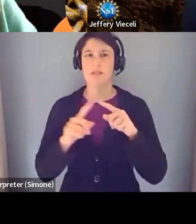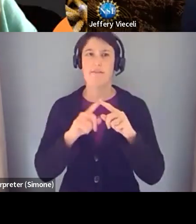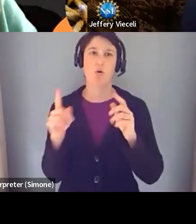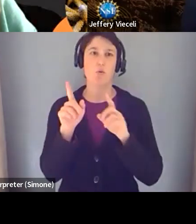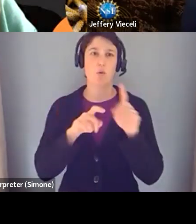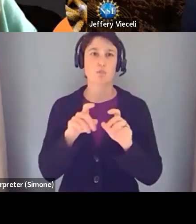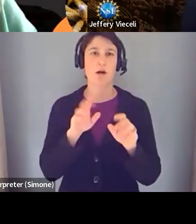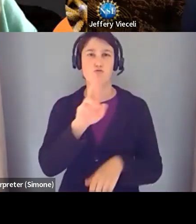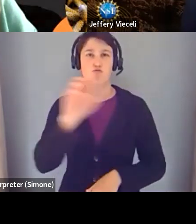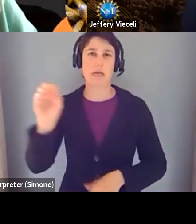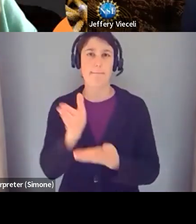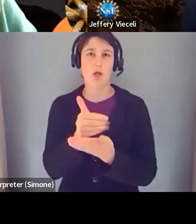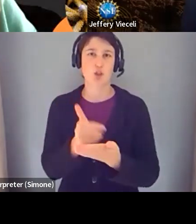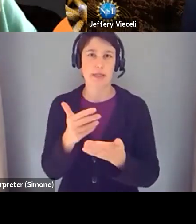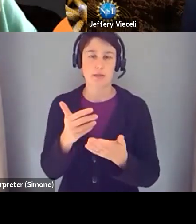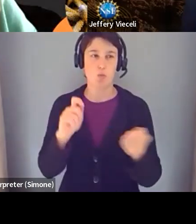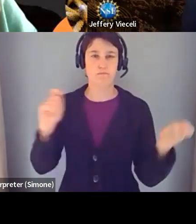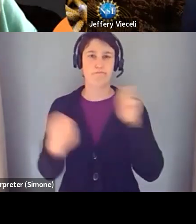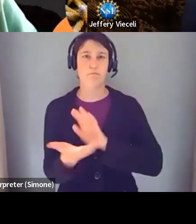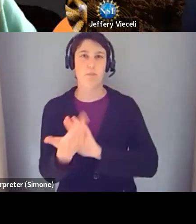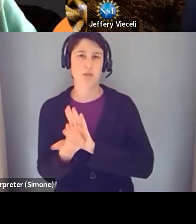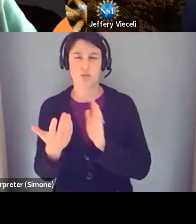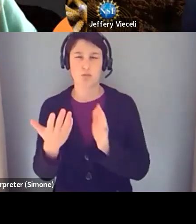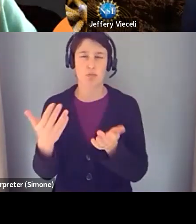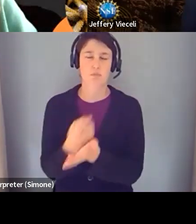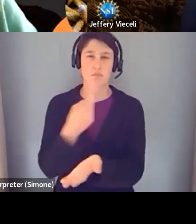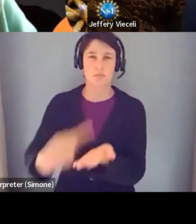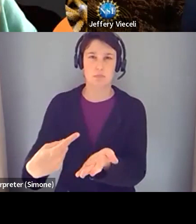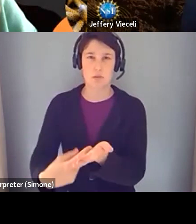so I want to talk a little bit about rebudgeting authority.